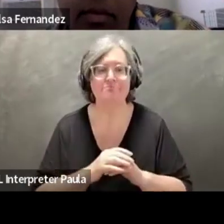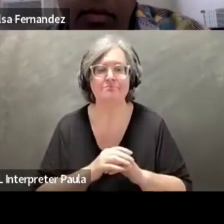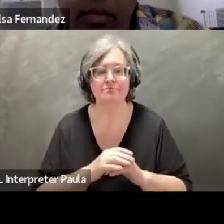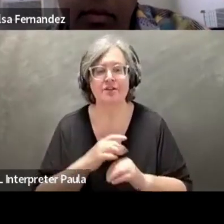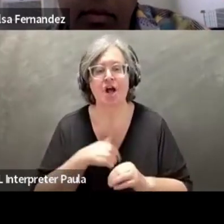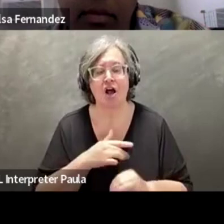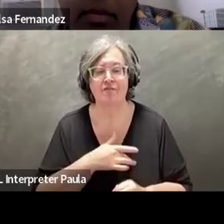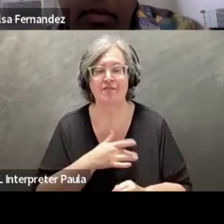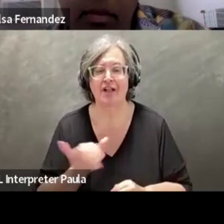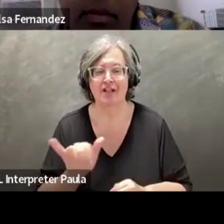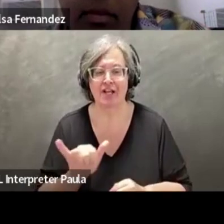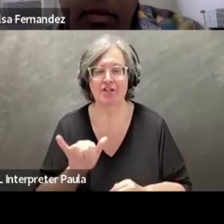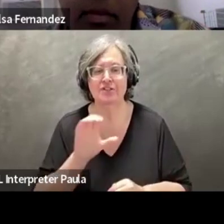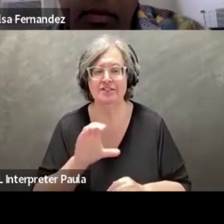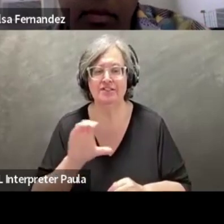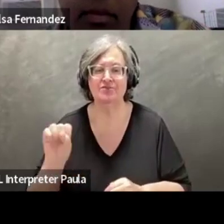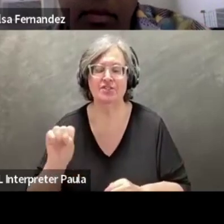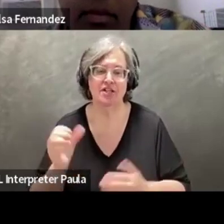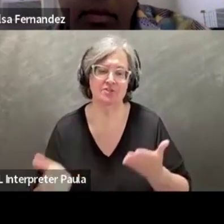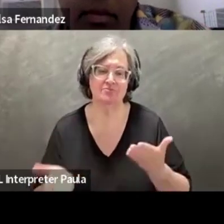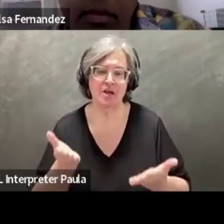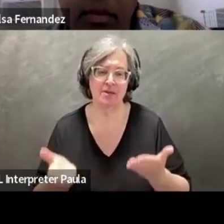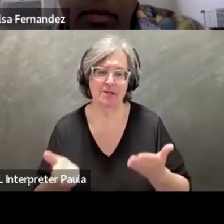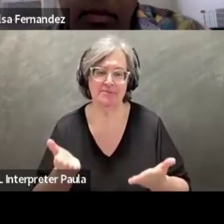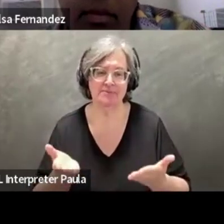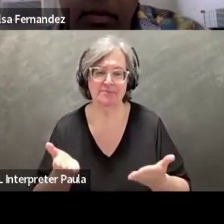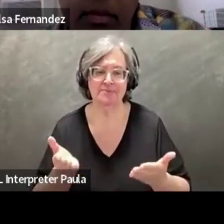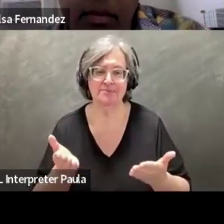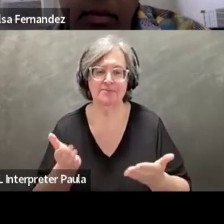feel as if, like that CCS might have, like, done some stuff to